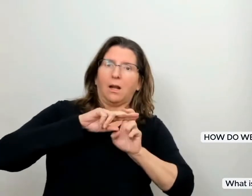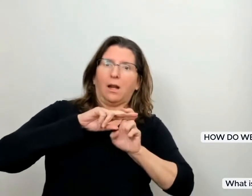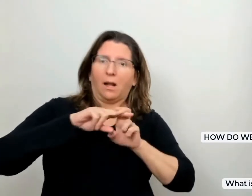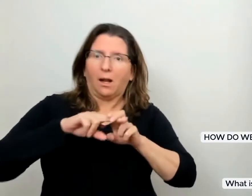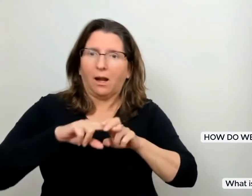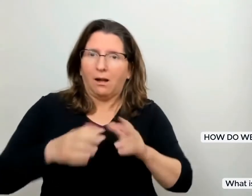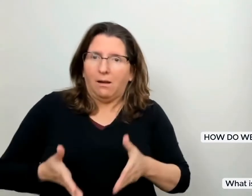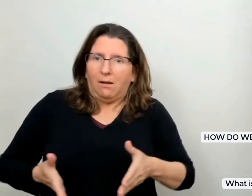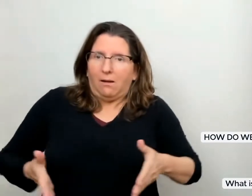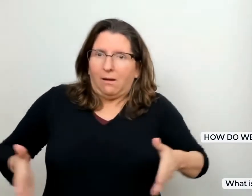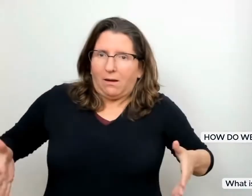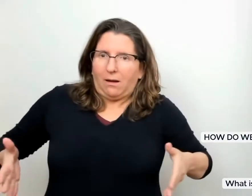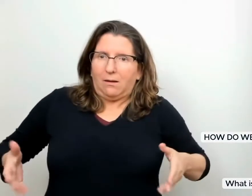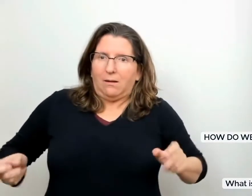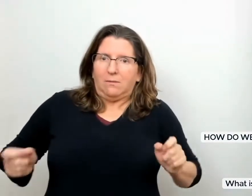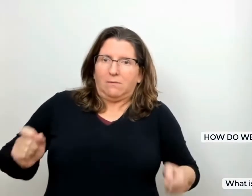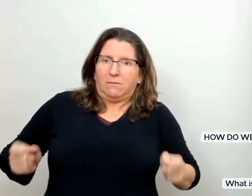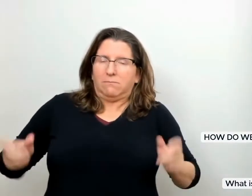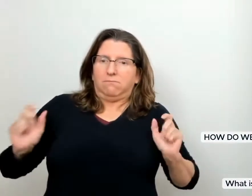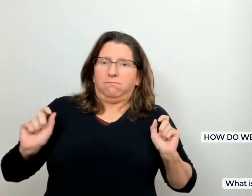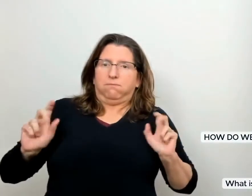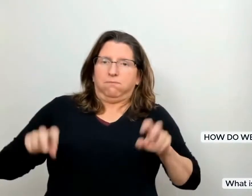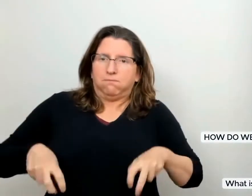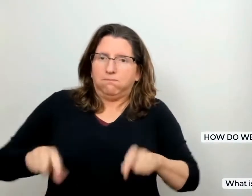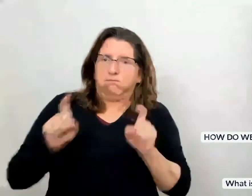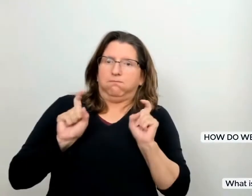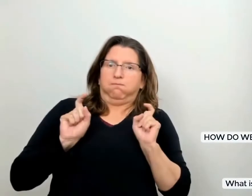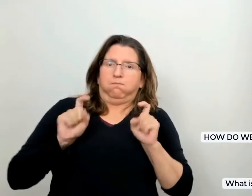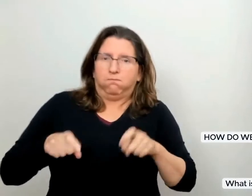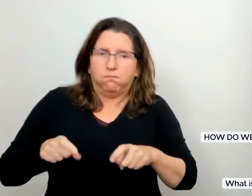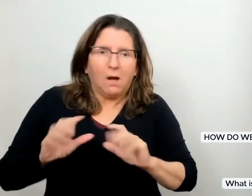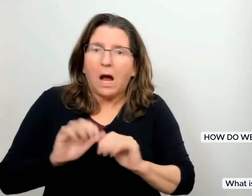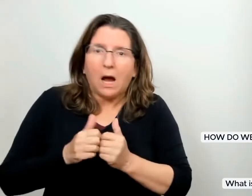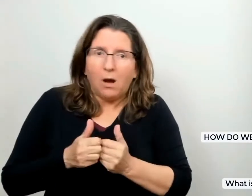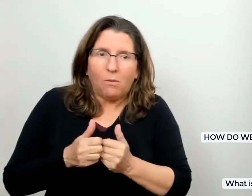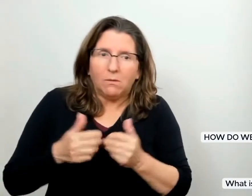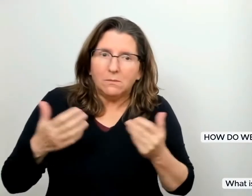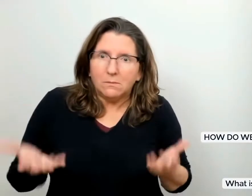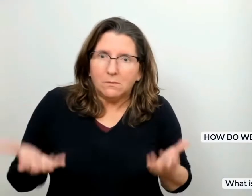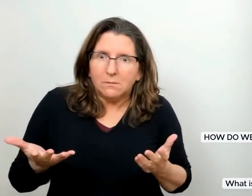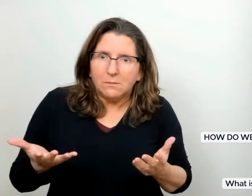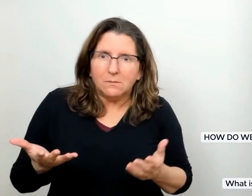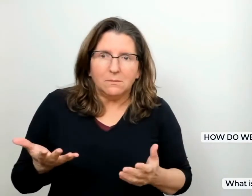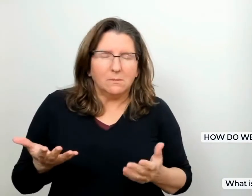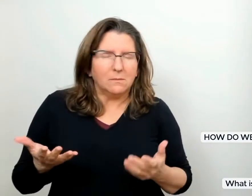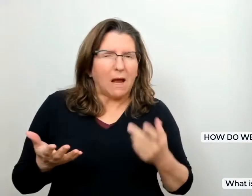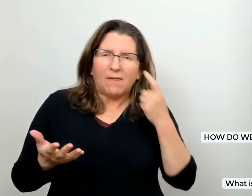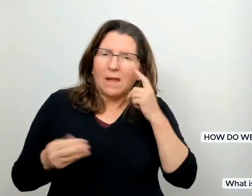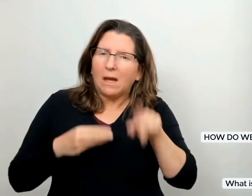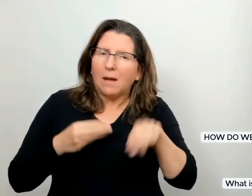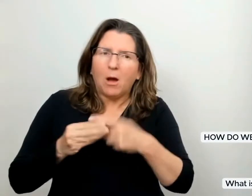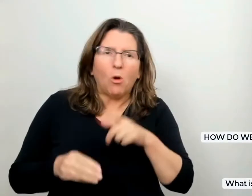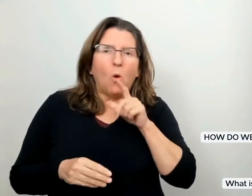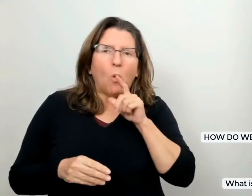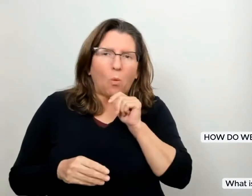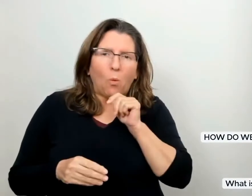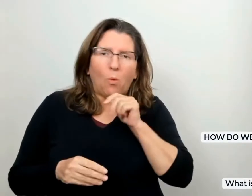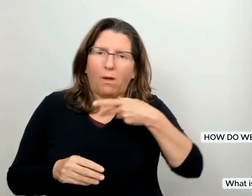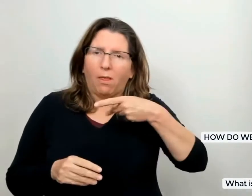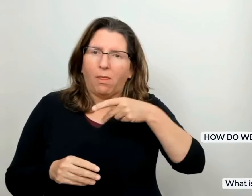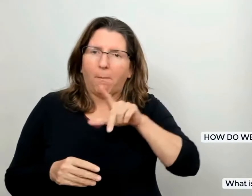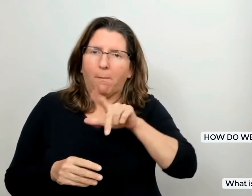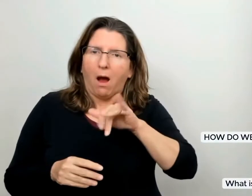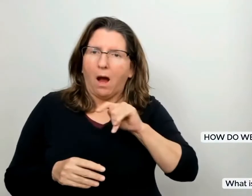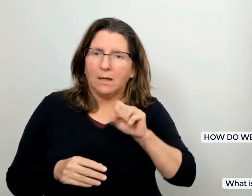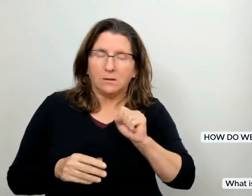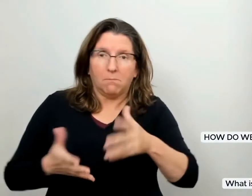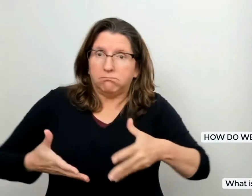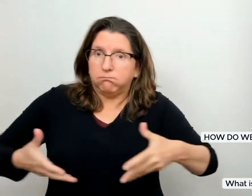It can move forward, backward, higher or lower. The armrests can move up, down, in, out.